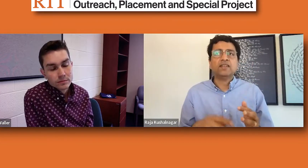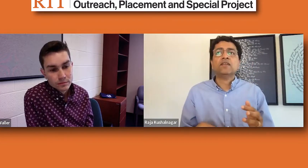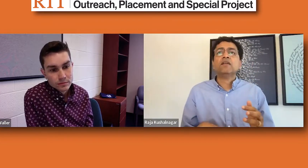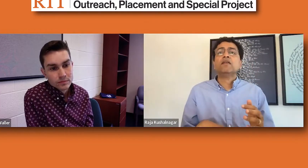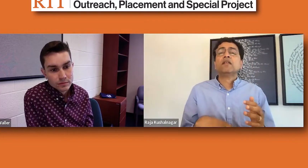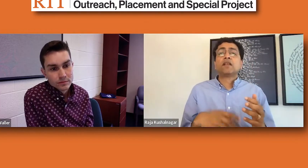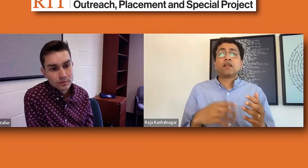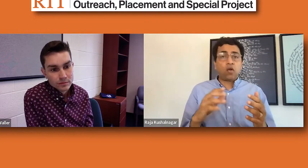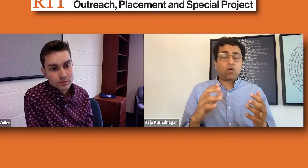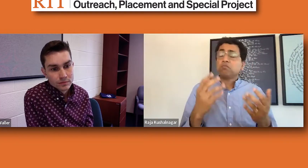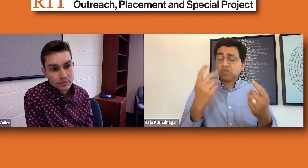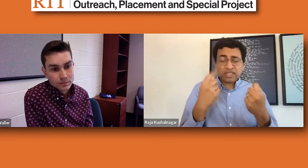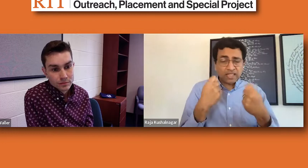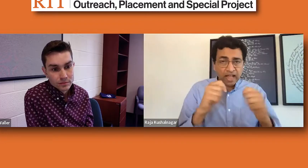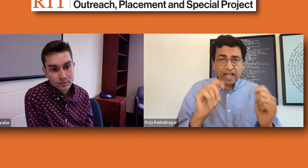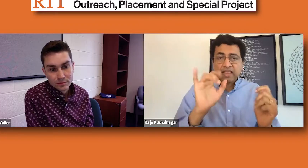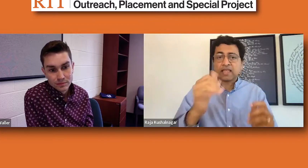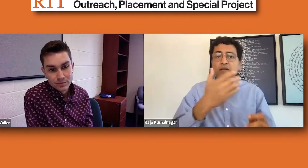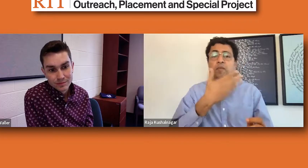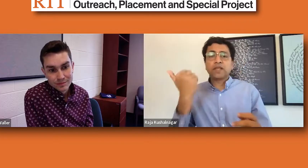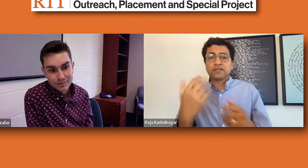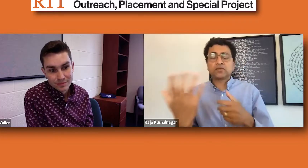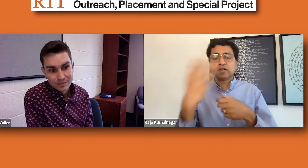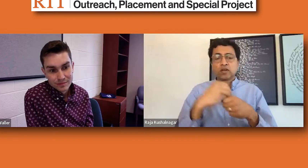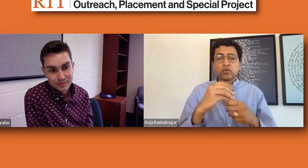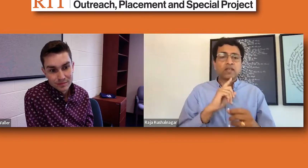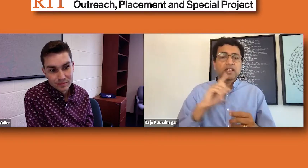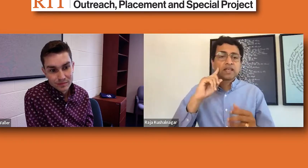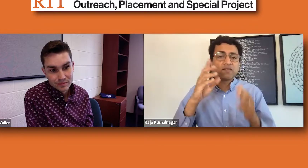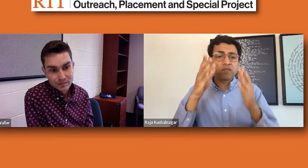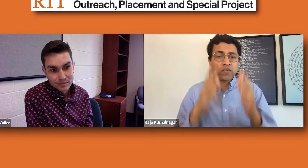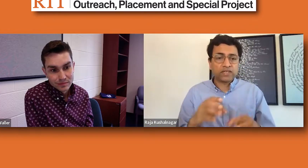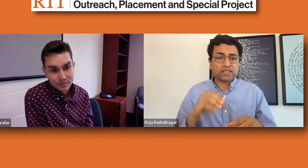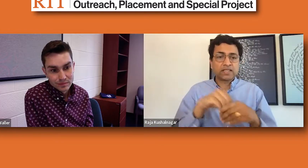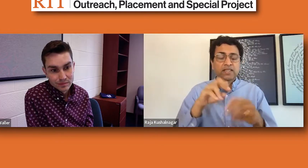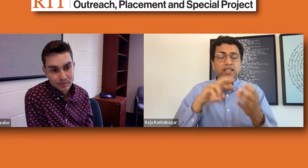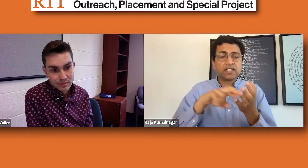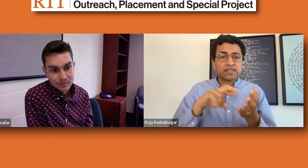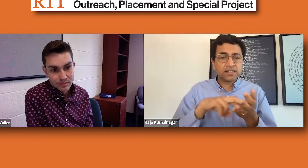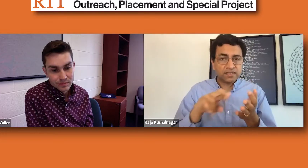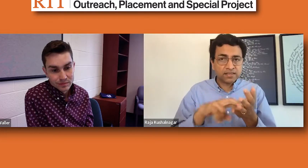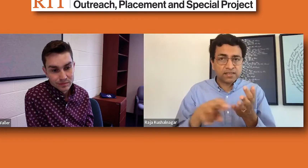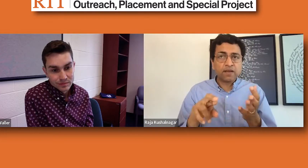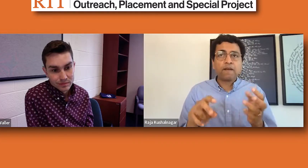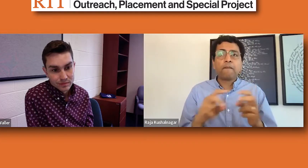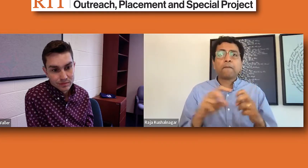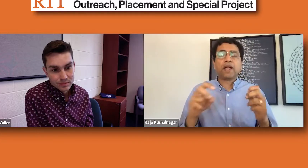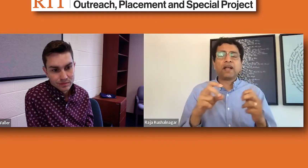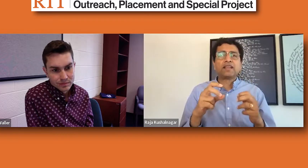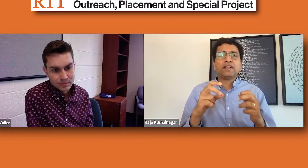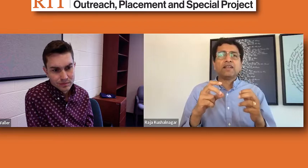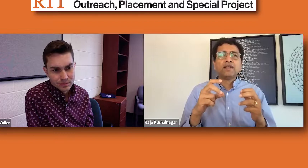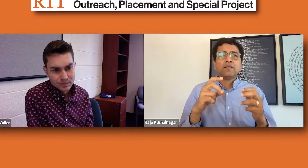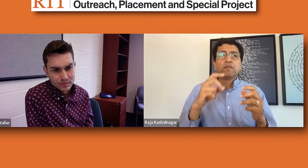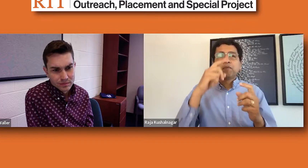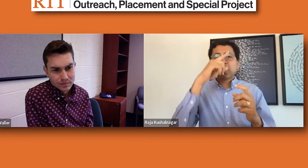So I know that because of that one Deaf participant right. I think that person was included as best as possible.